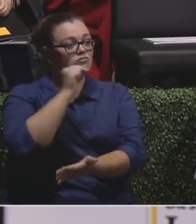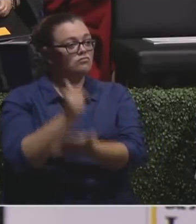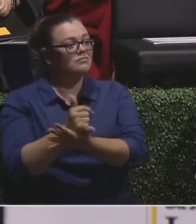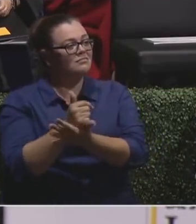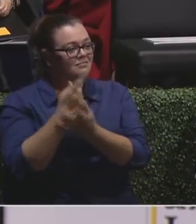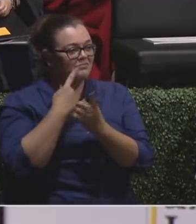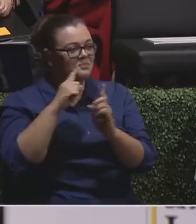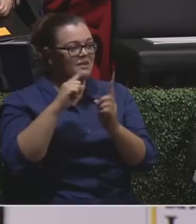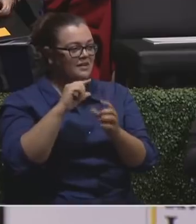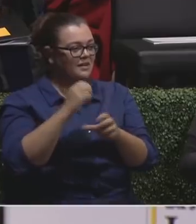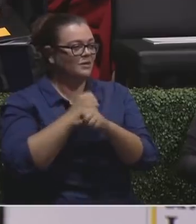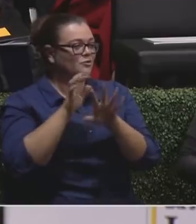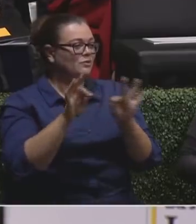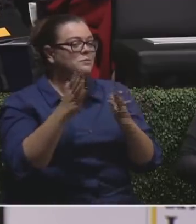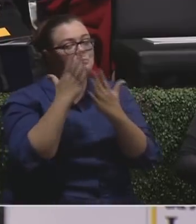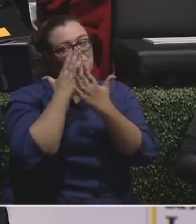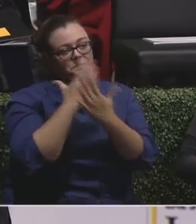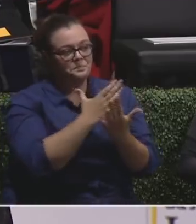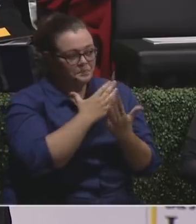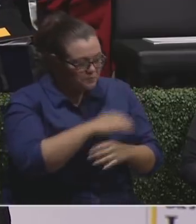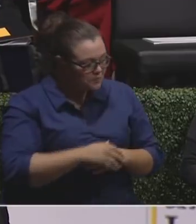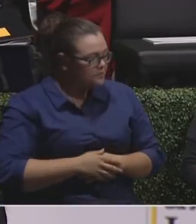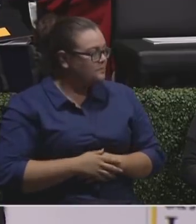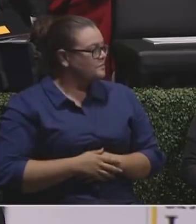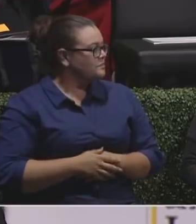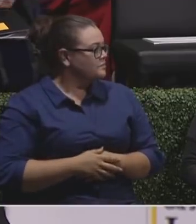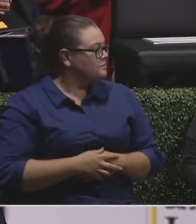THESE TWO DATA POINTS ILLUSTRATES THE INSTITUTION'S COMMITMENT TO CHALLENGE